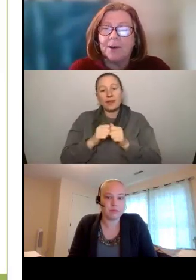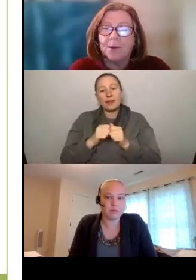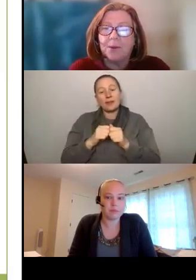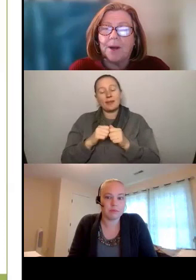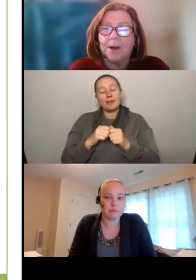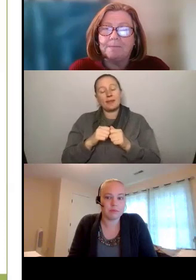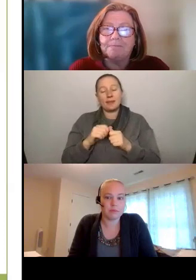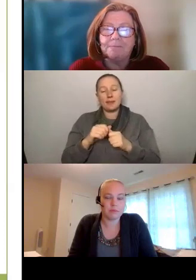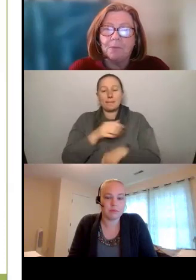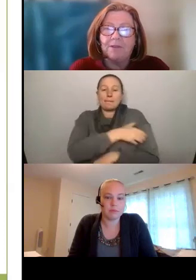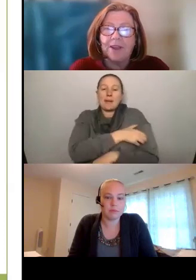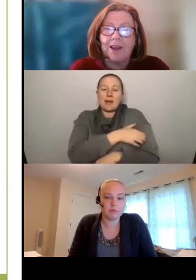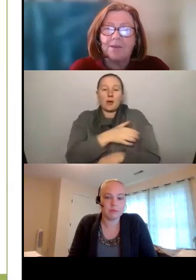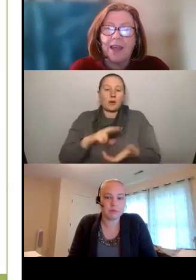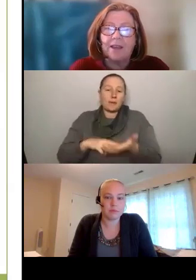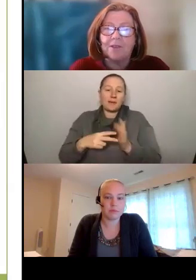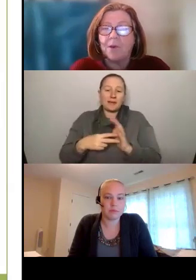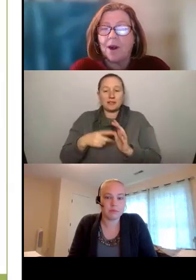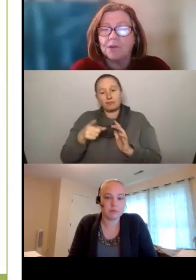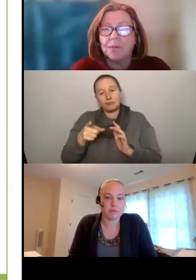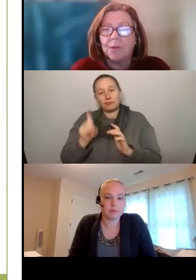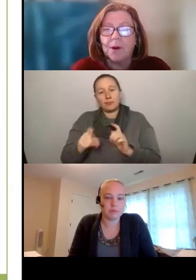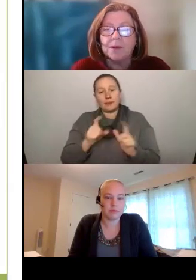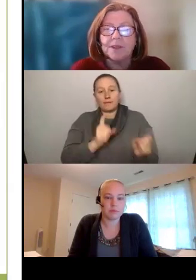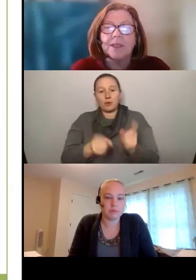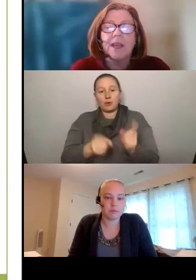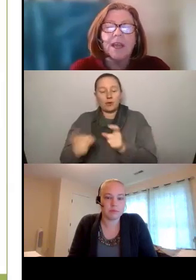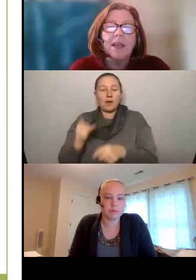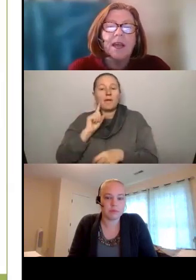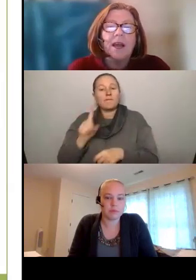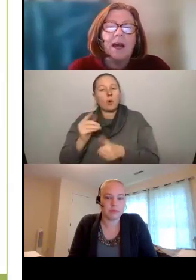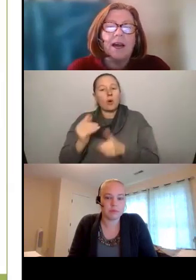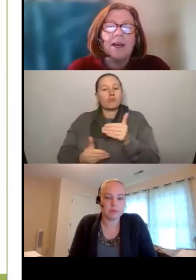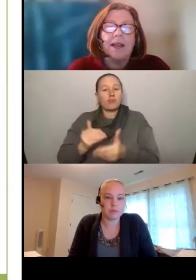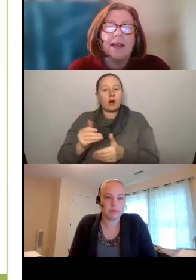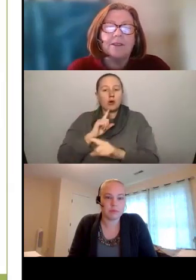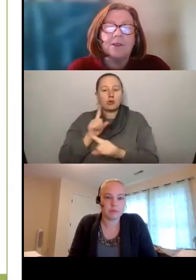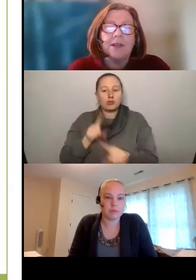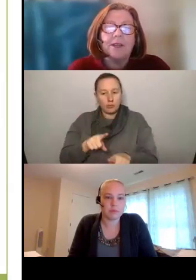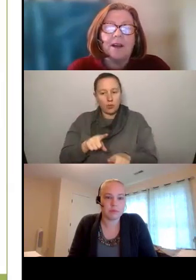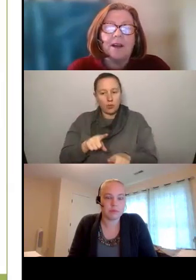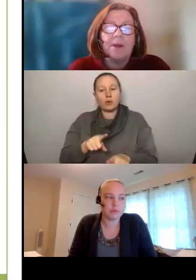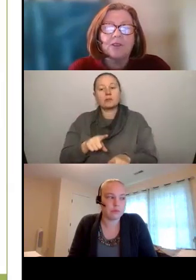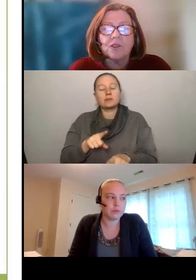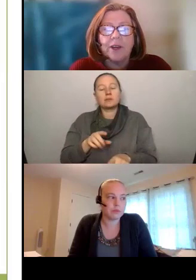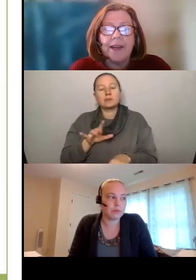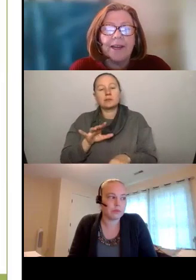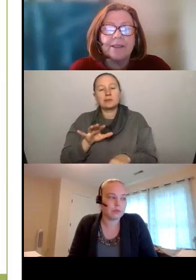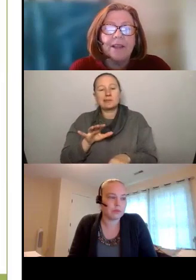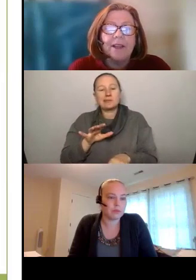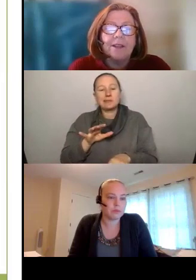So we found that for progress reports and doing xTrain,